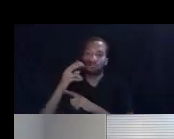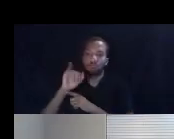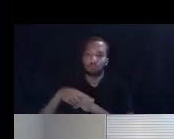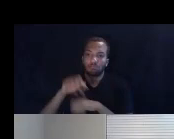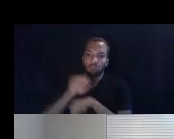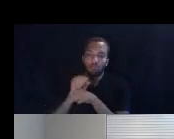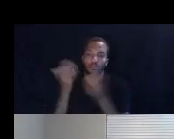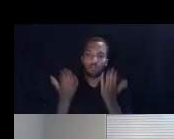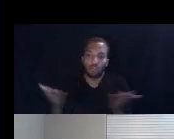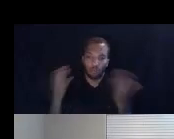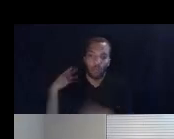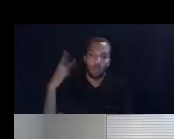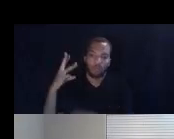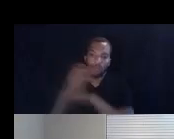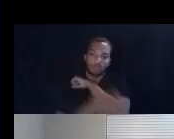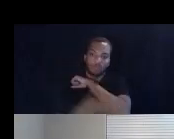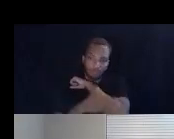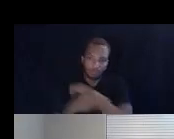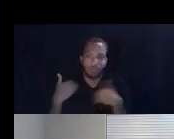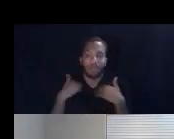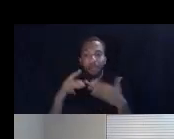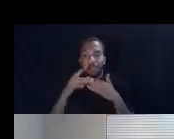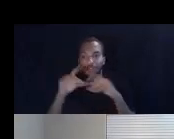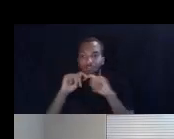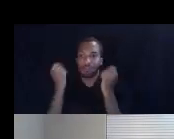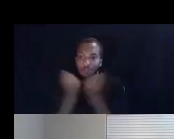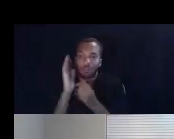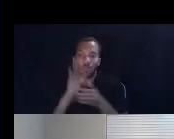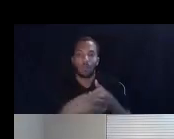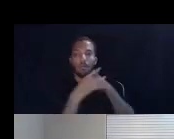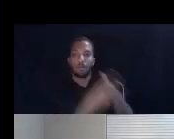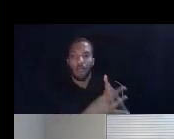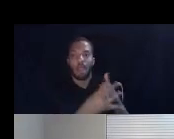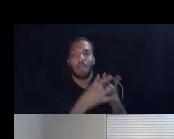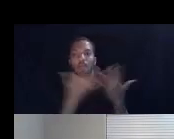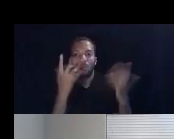is that we have a CHIP leadership team that guides the overall vision of our CHIP, develops the foundational goals